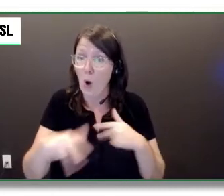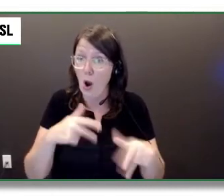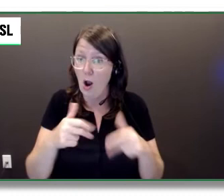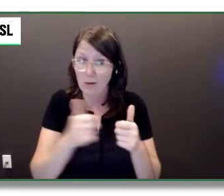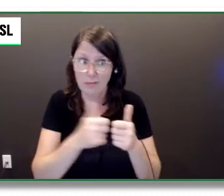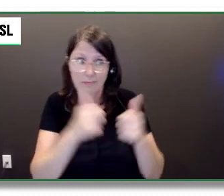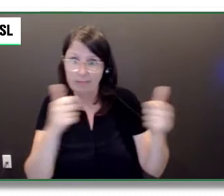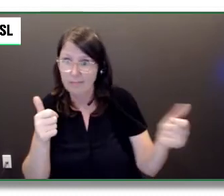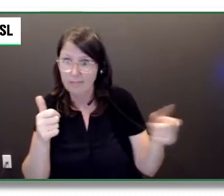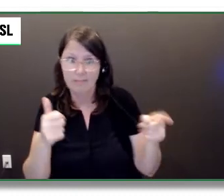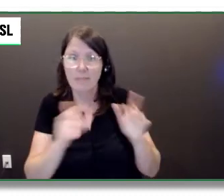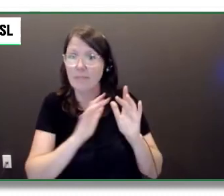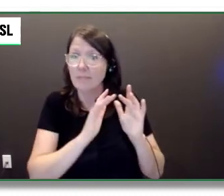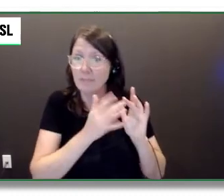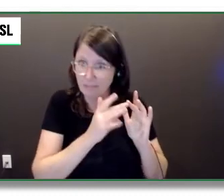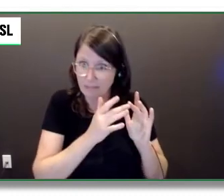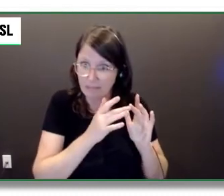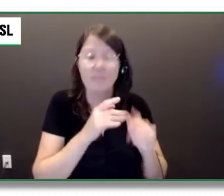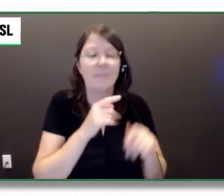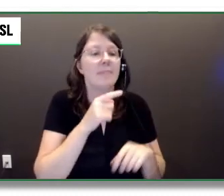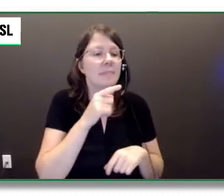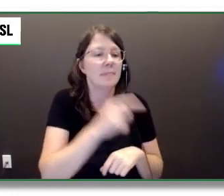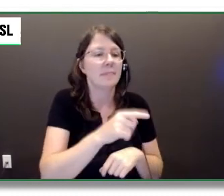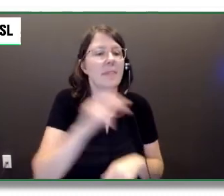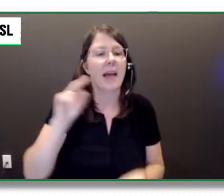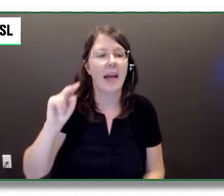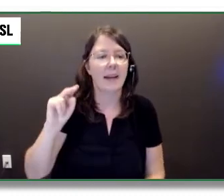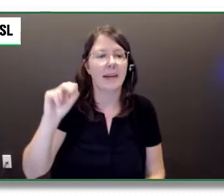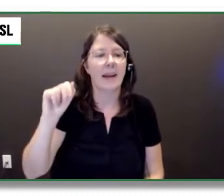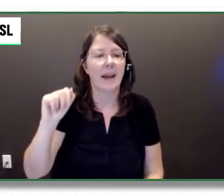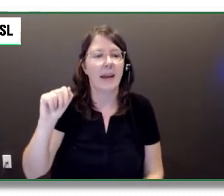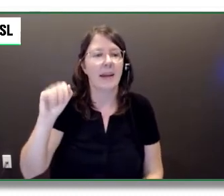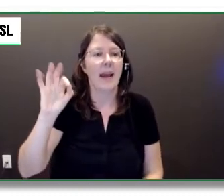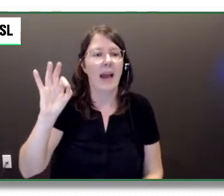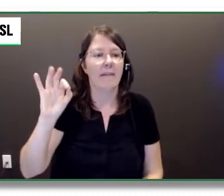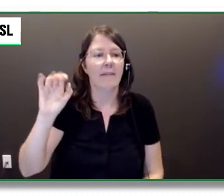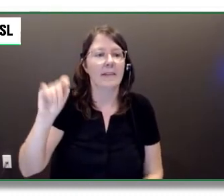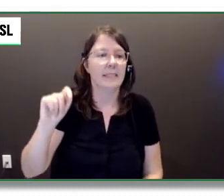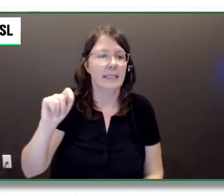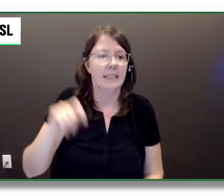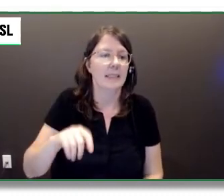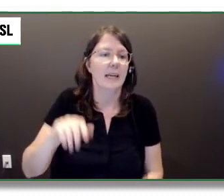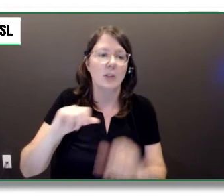nature and forest therapy, ANFT. So I'll show you their